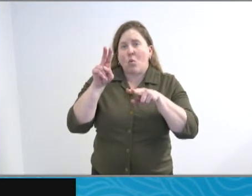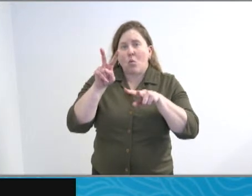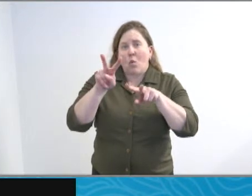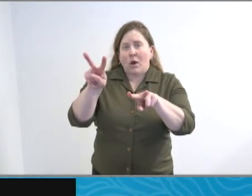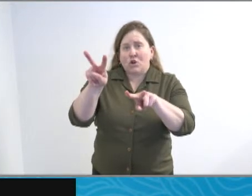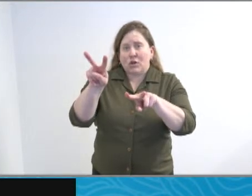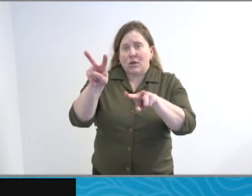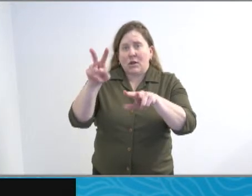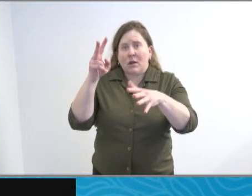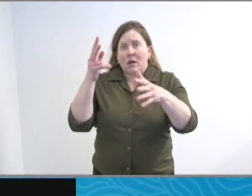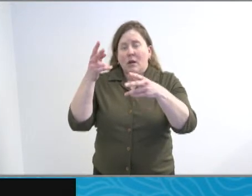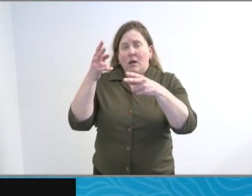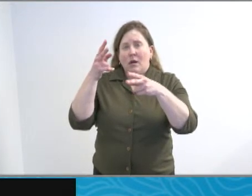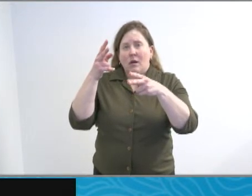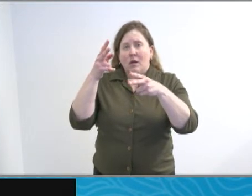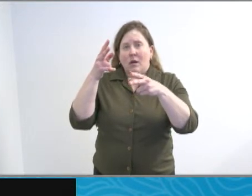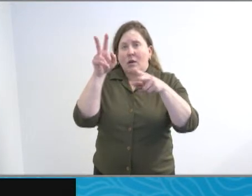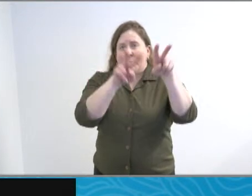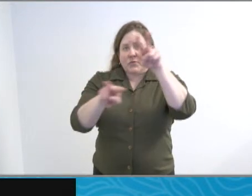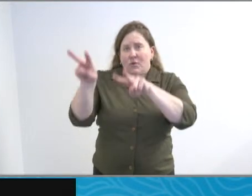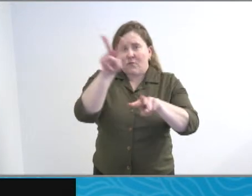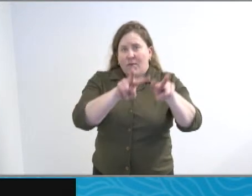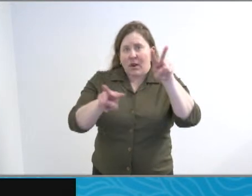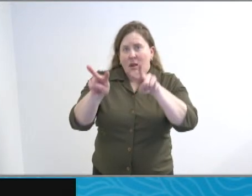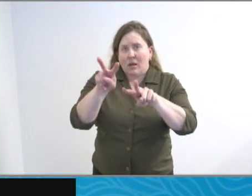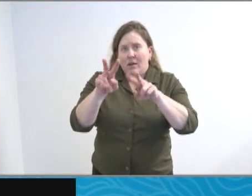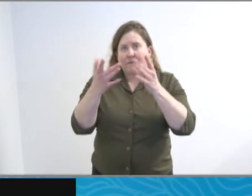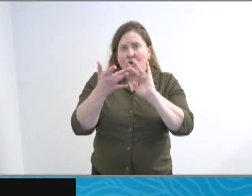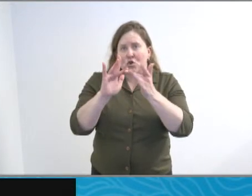and taking this in virtually knowing that we're all here